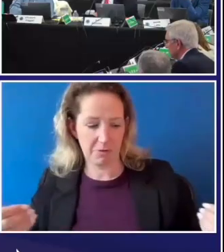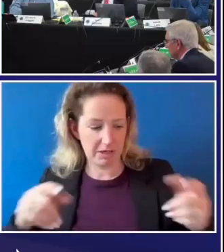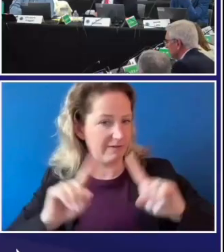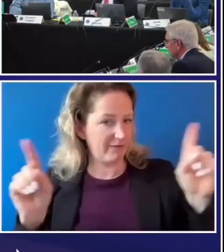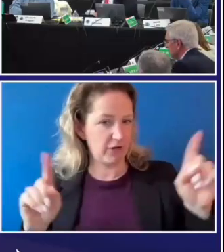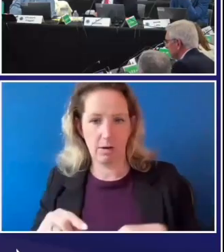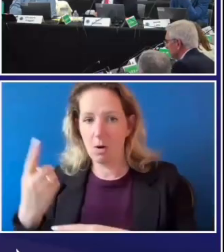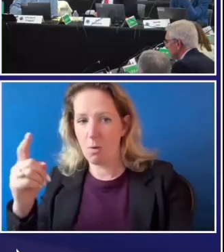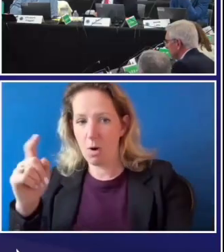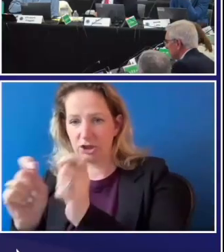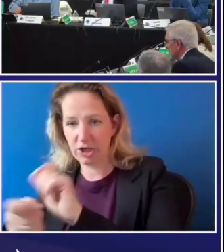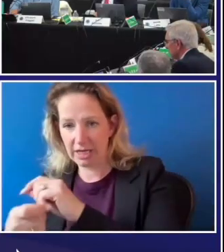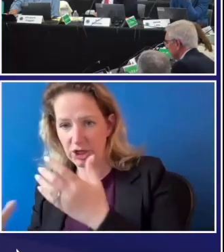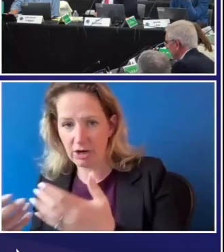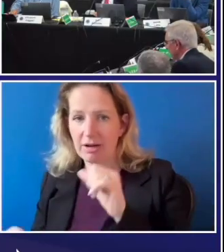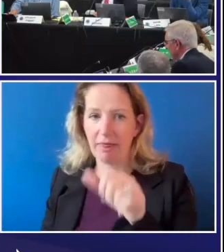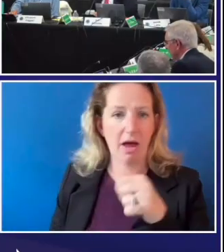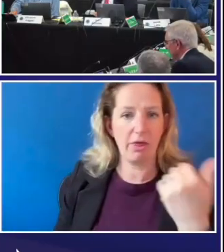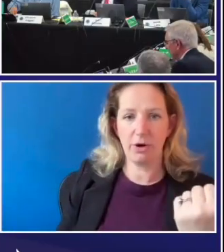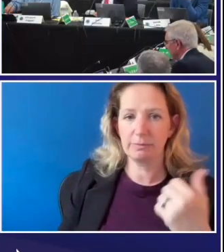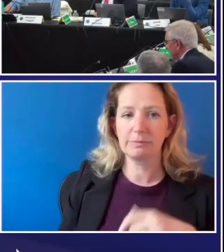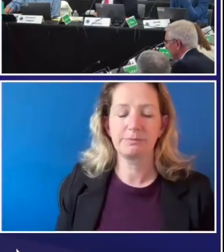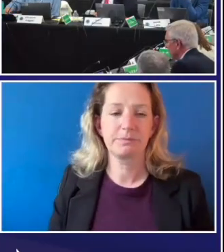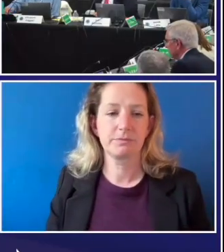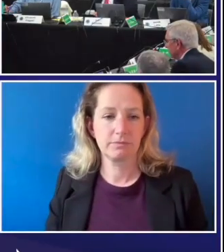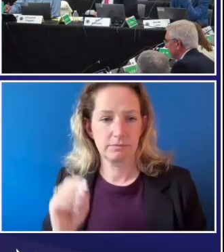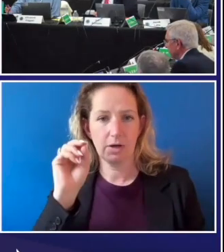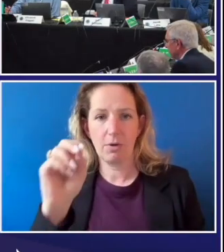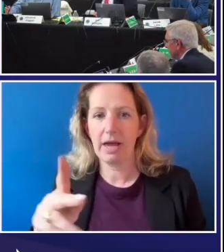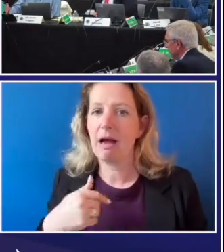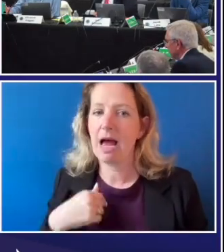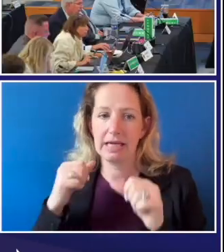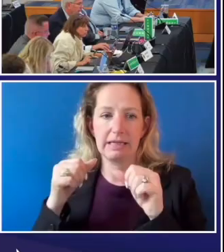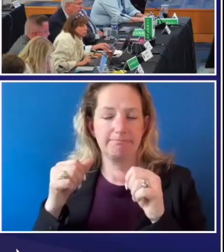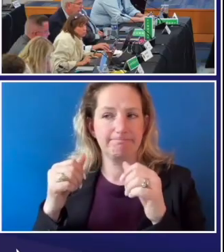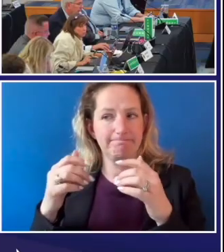Okay, well, I'll just say I continue to find G incredibly problematic.